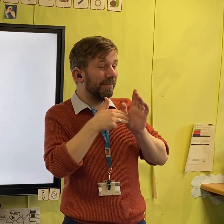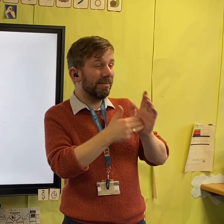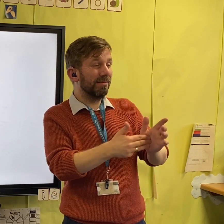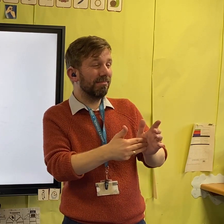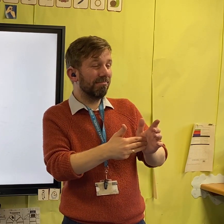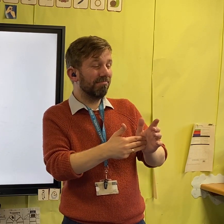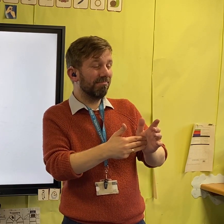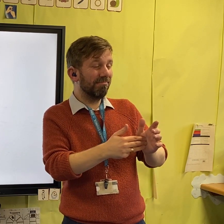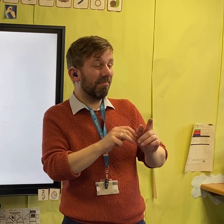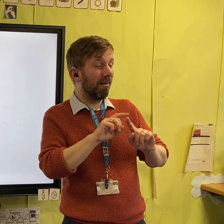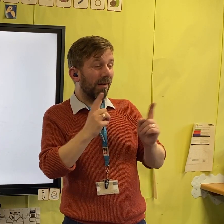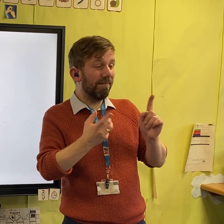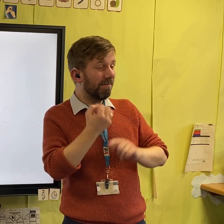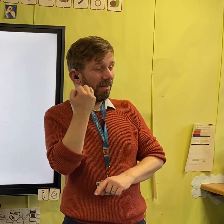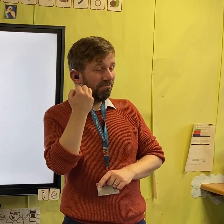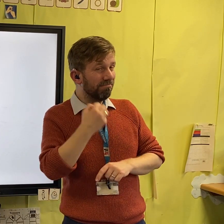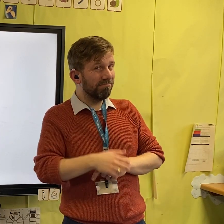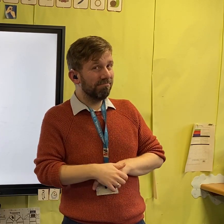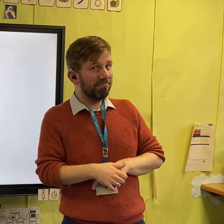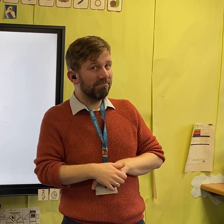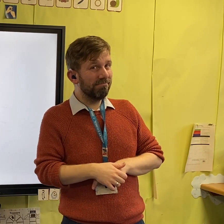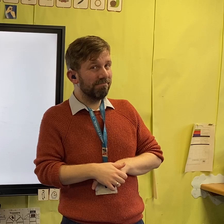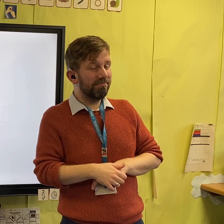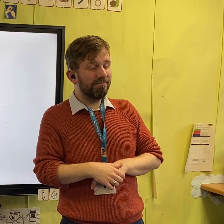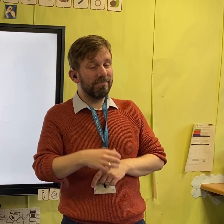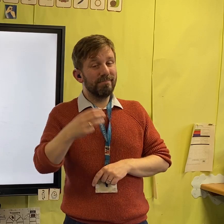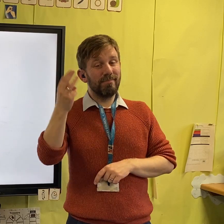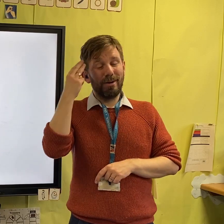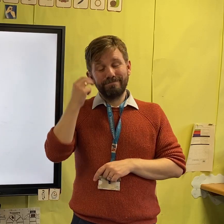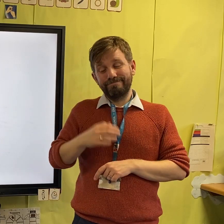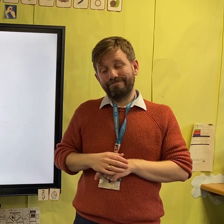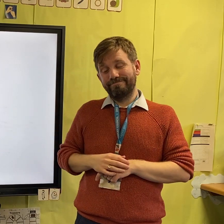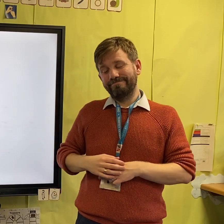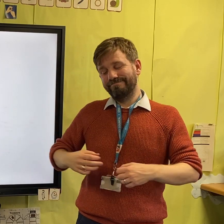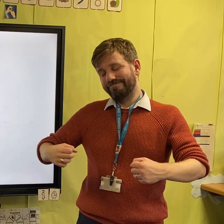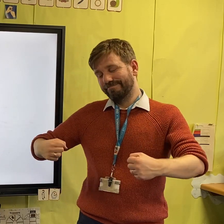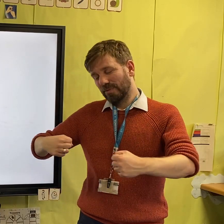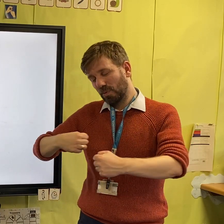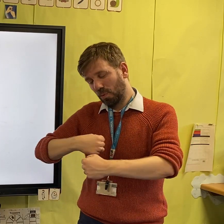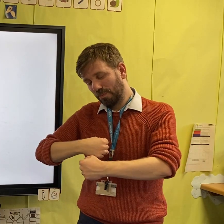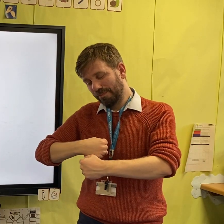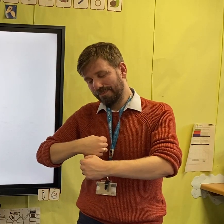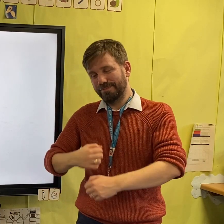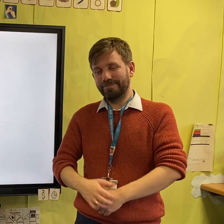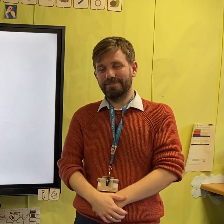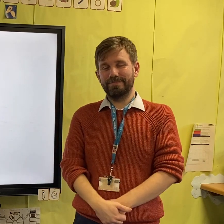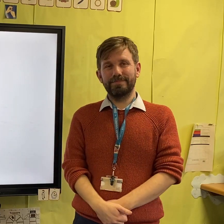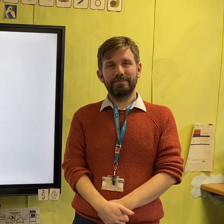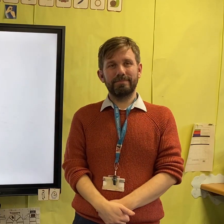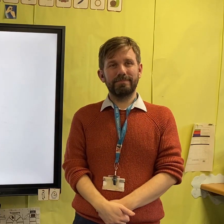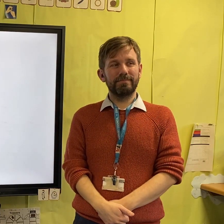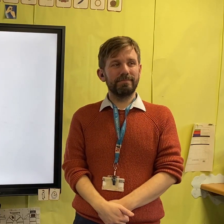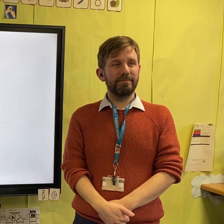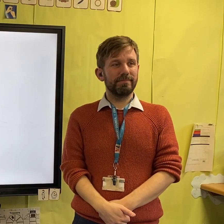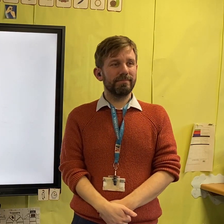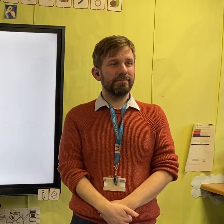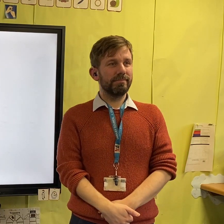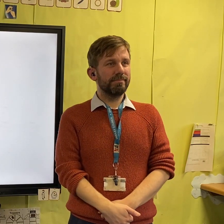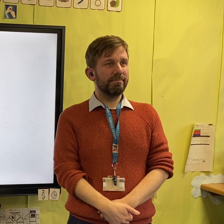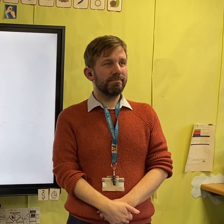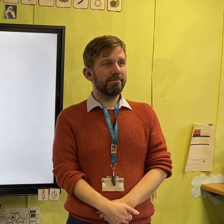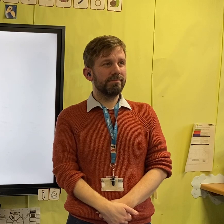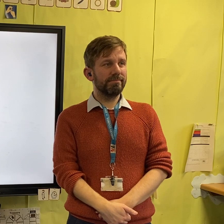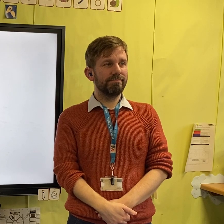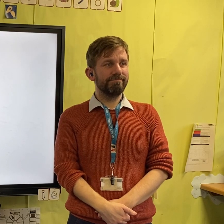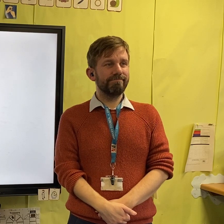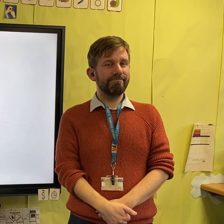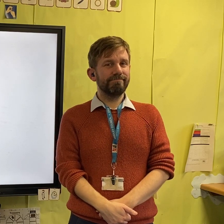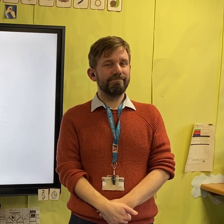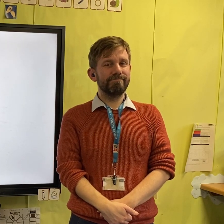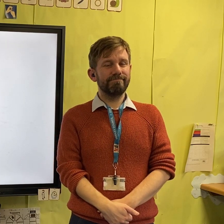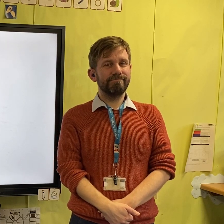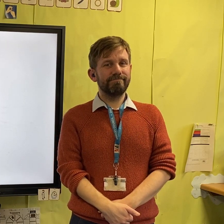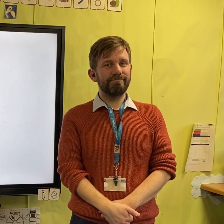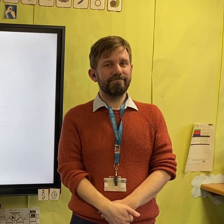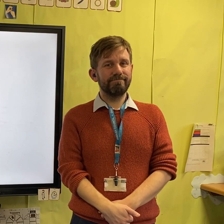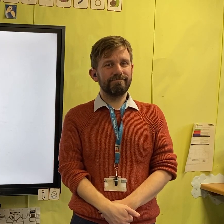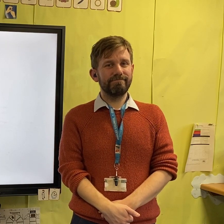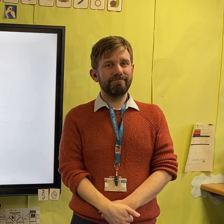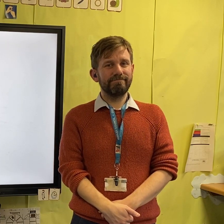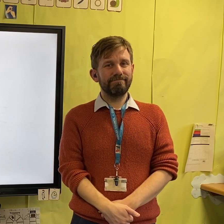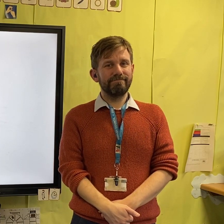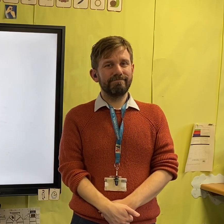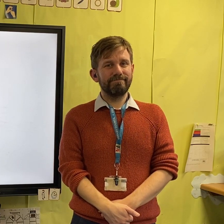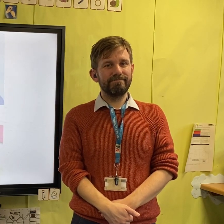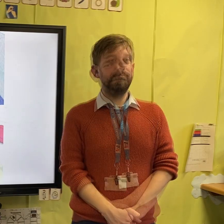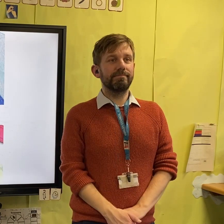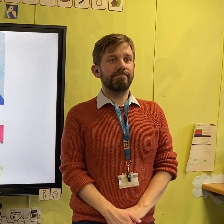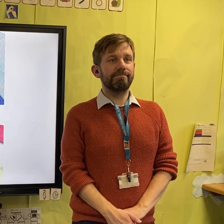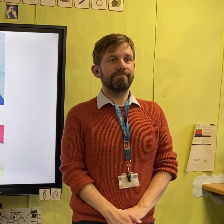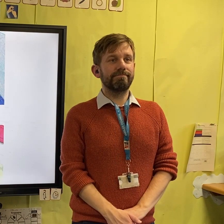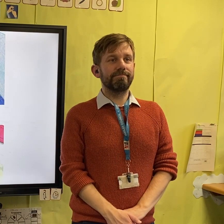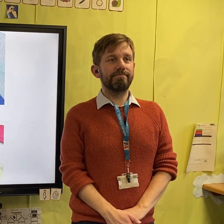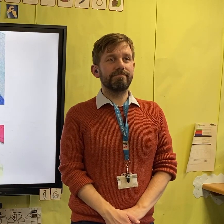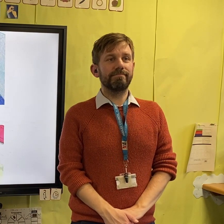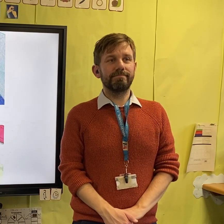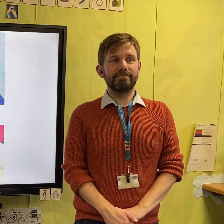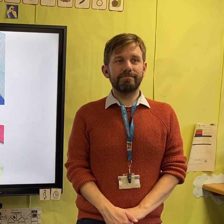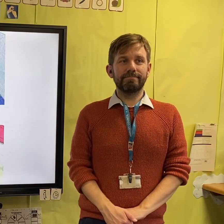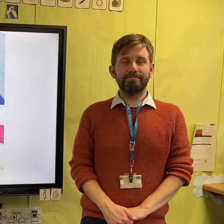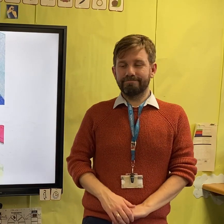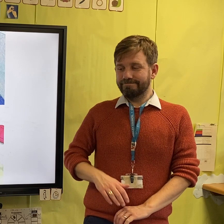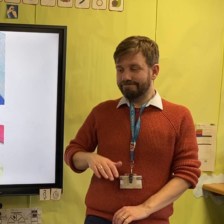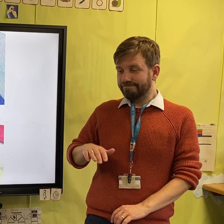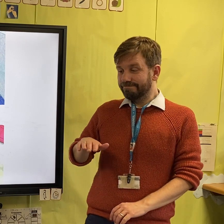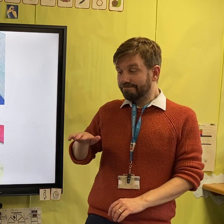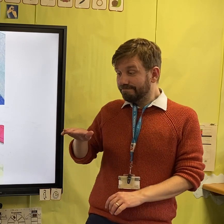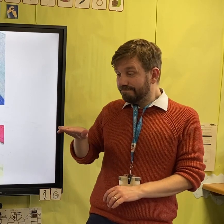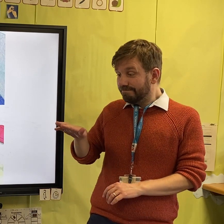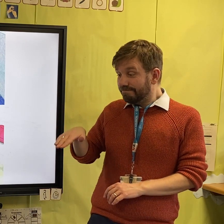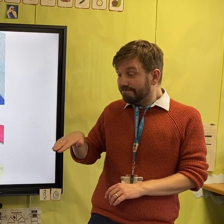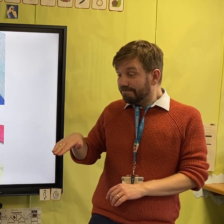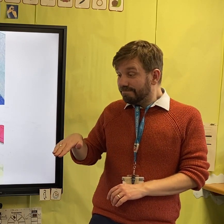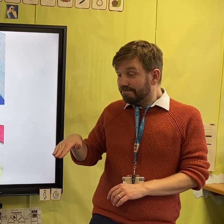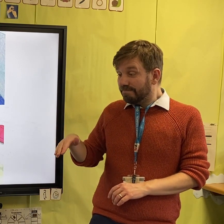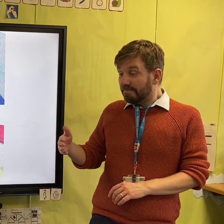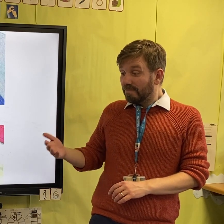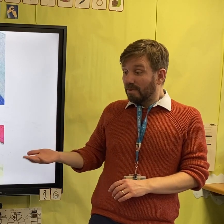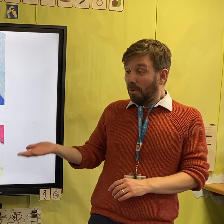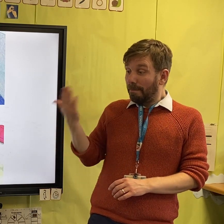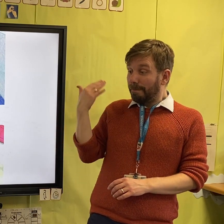friend but I couldn't find a million however hard I tried. Mama gave him a big warm hug,